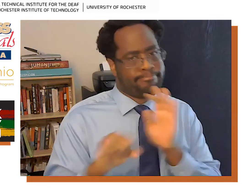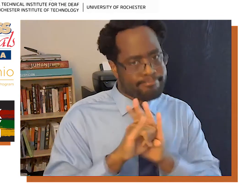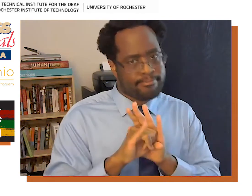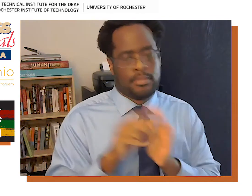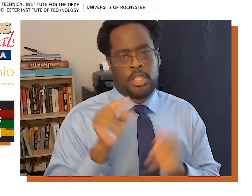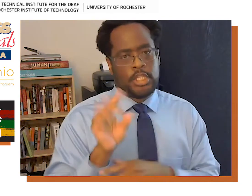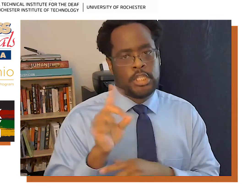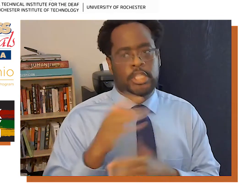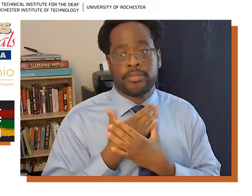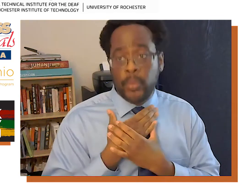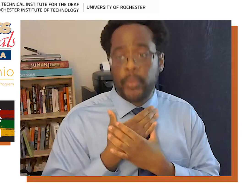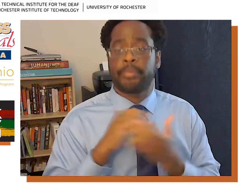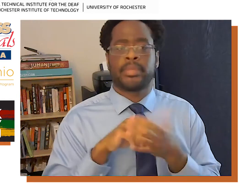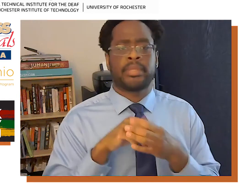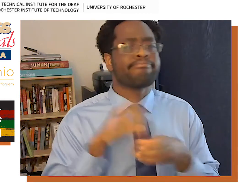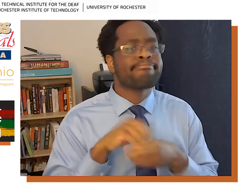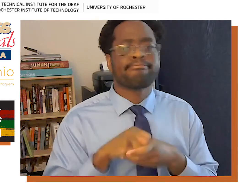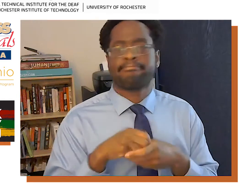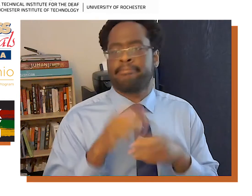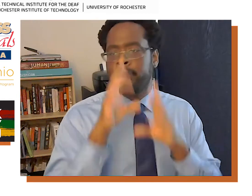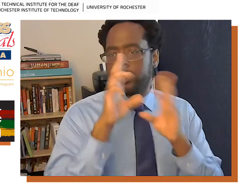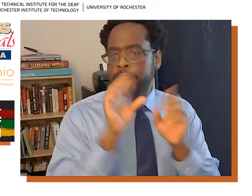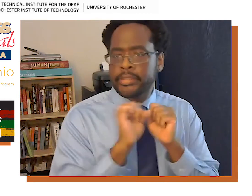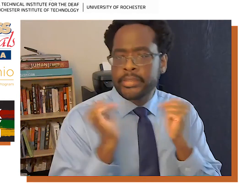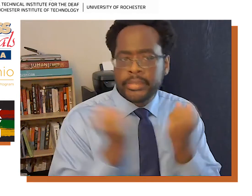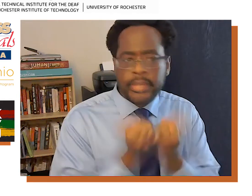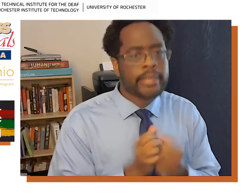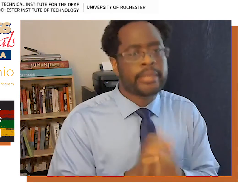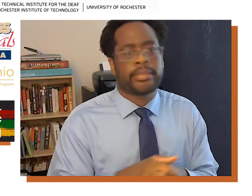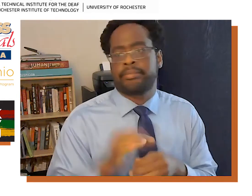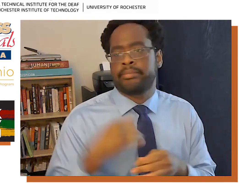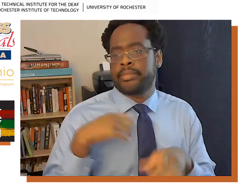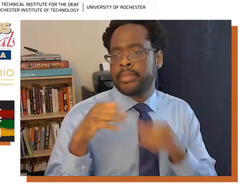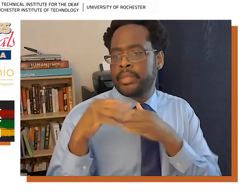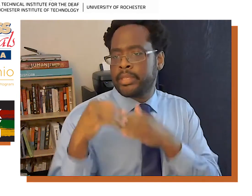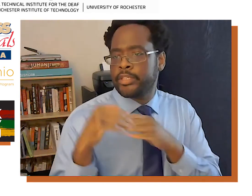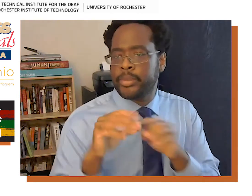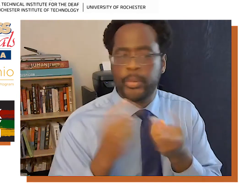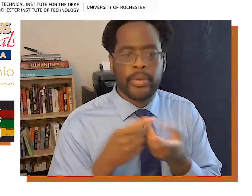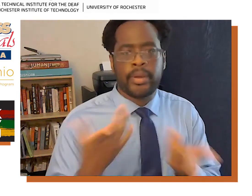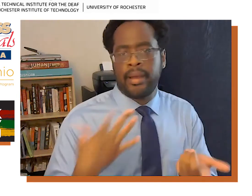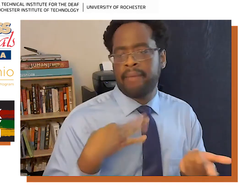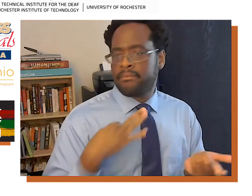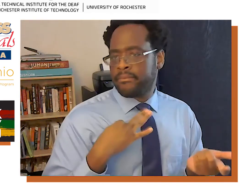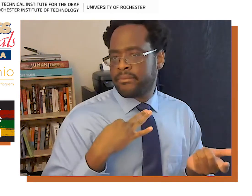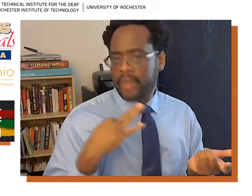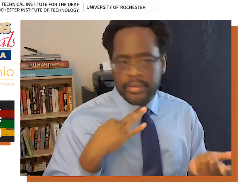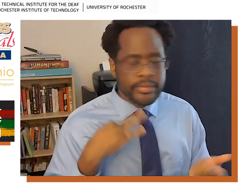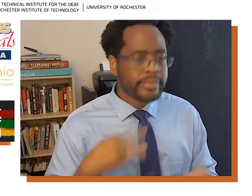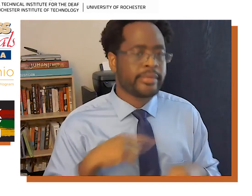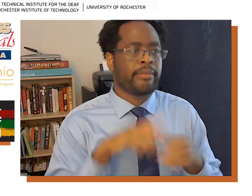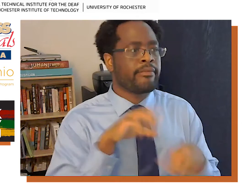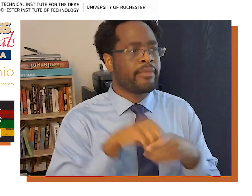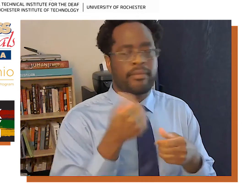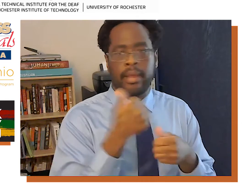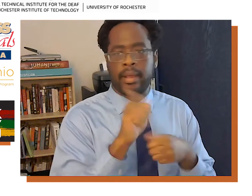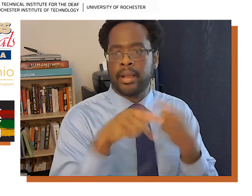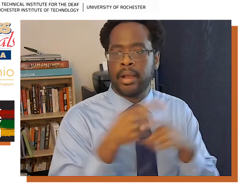That was an identity for me, so, as a nerd, I was involved in the honor society and leadership. I volunteered in many different things.